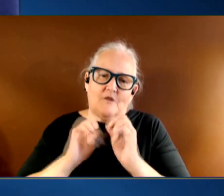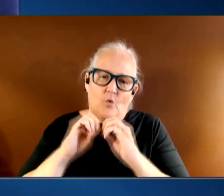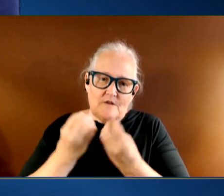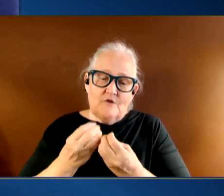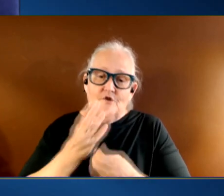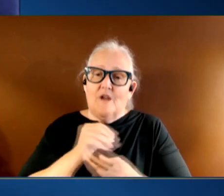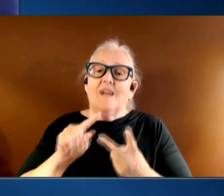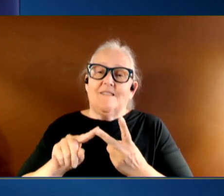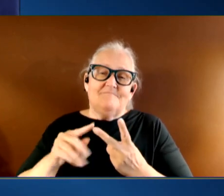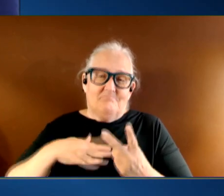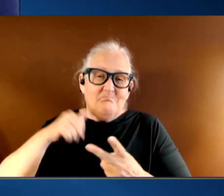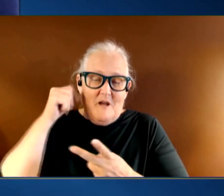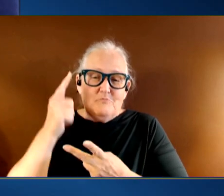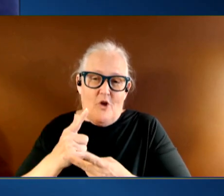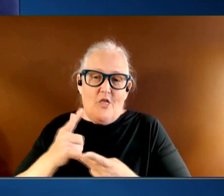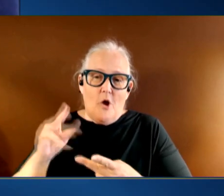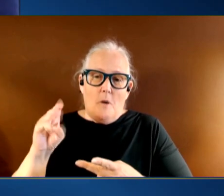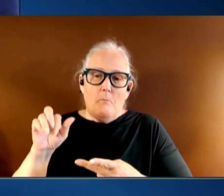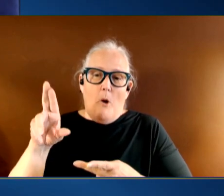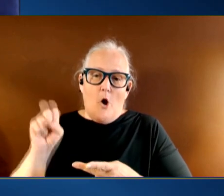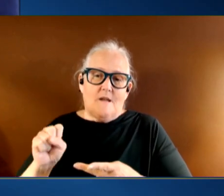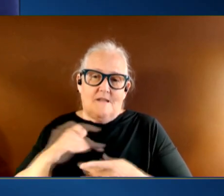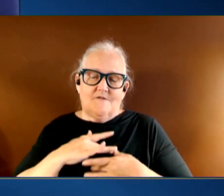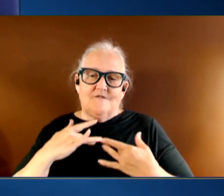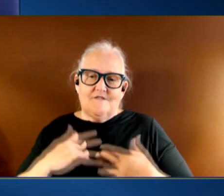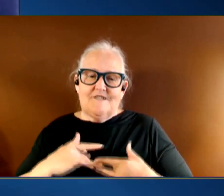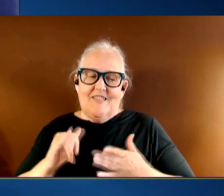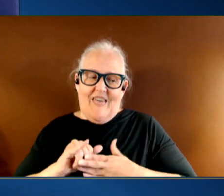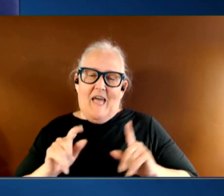Marcus Valentine, who Tristan also got to know. And Marcus would be the same age as